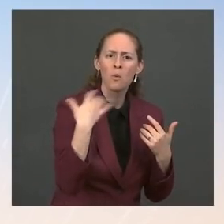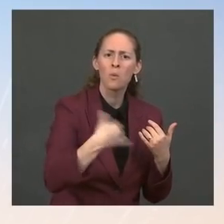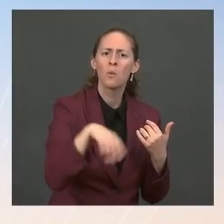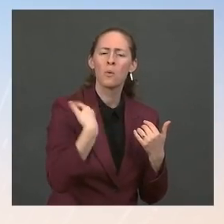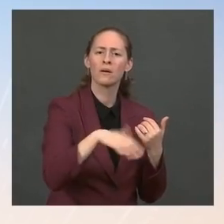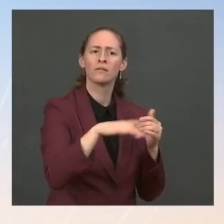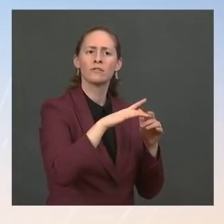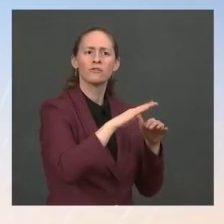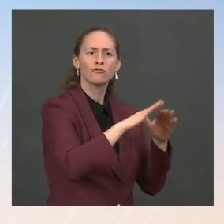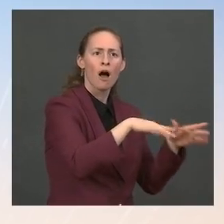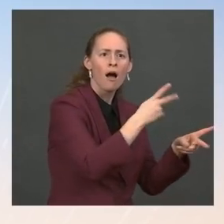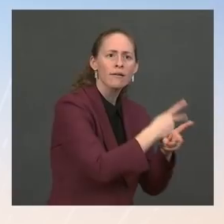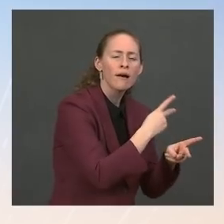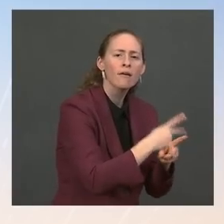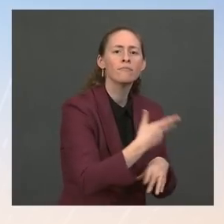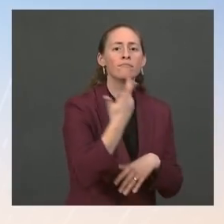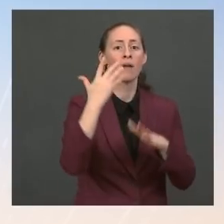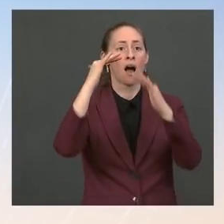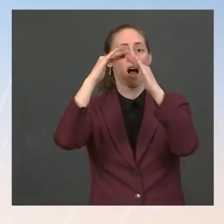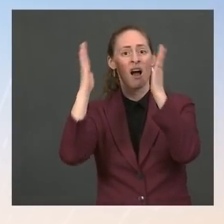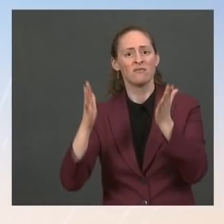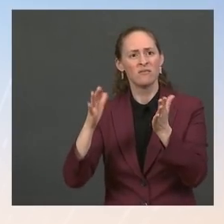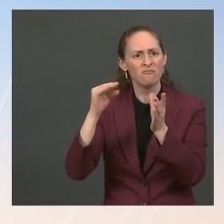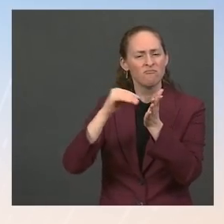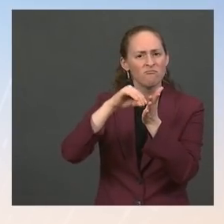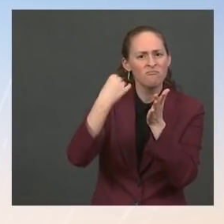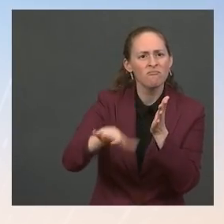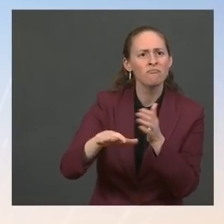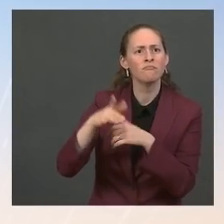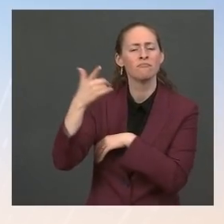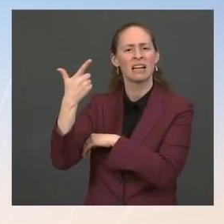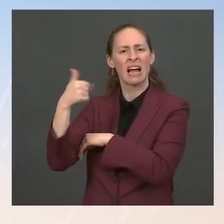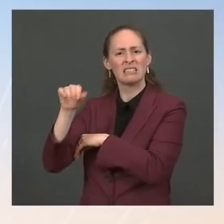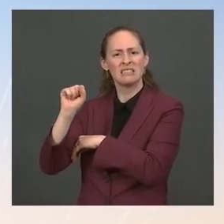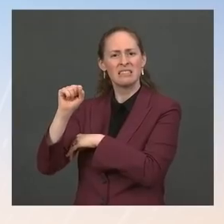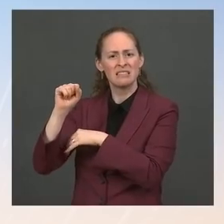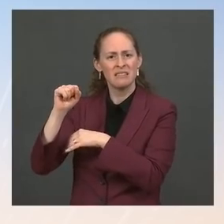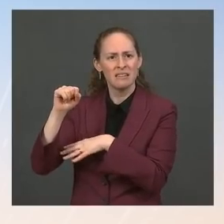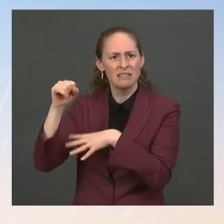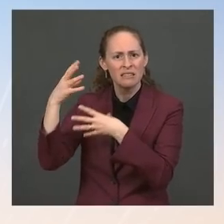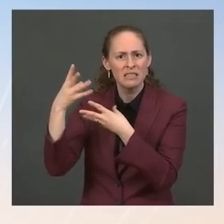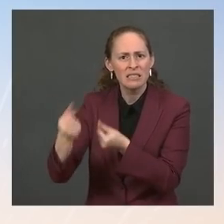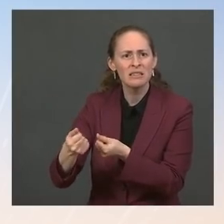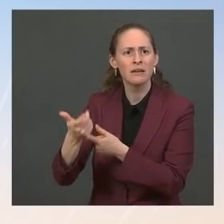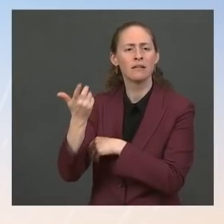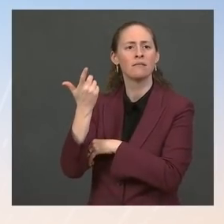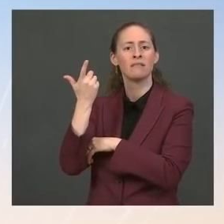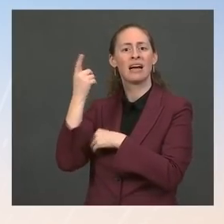cost of gas, cost of household goods. That's how people are experiencing this on a day-to-day basis.